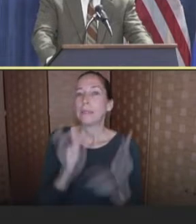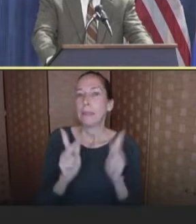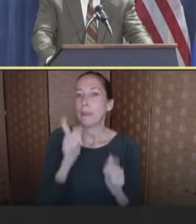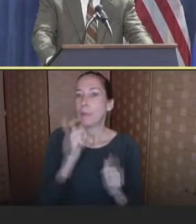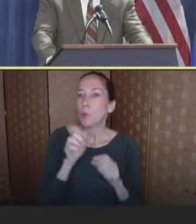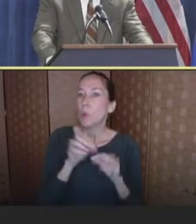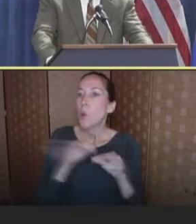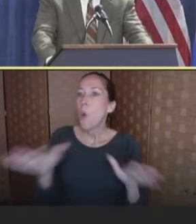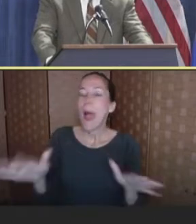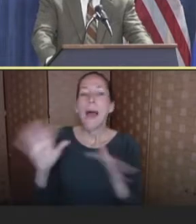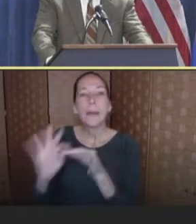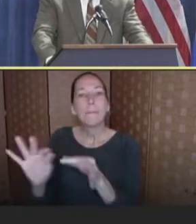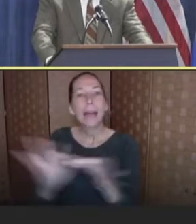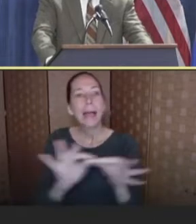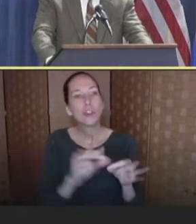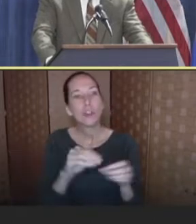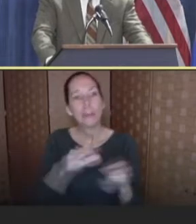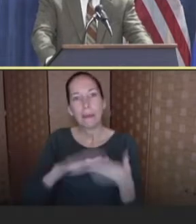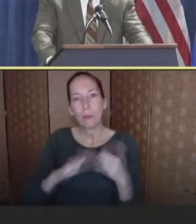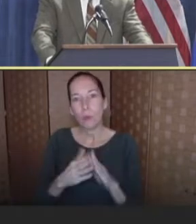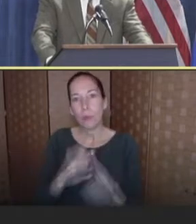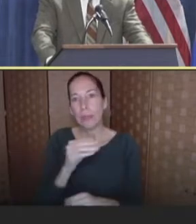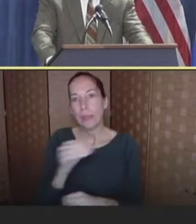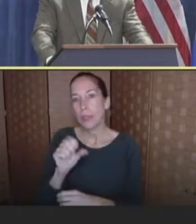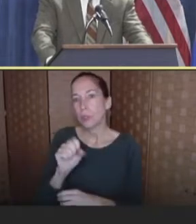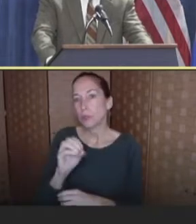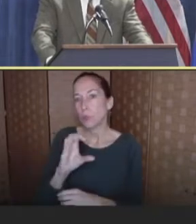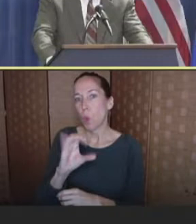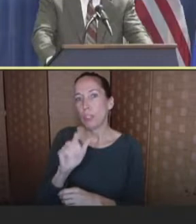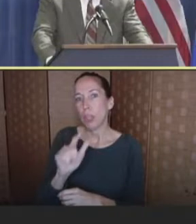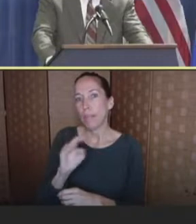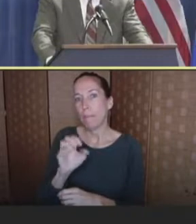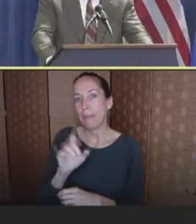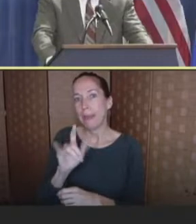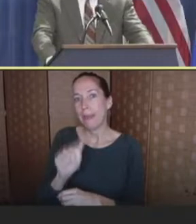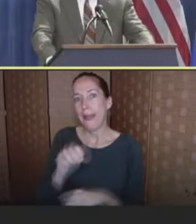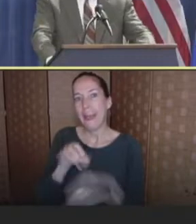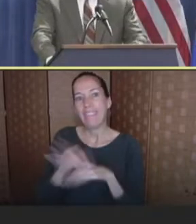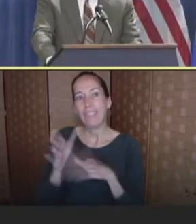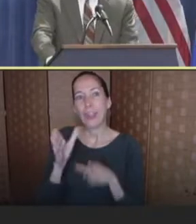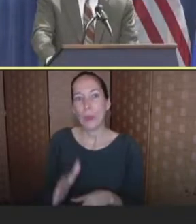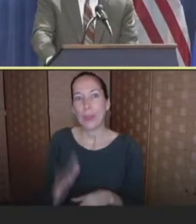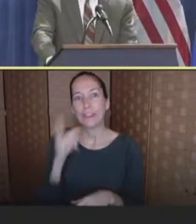media influencers to help disseminate information and share pro vaccination narratives.